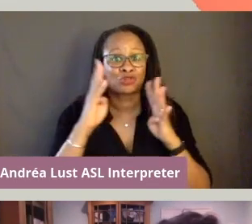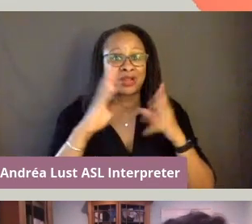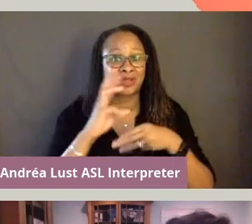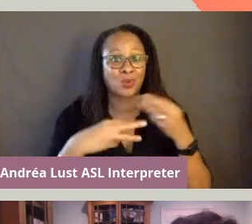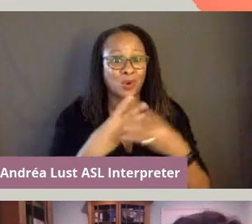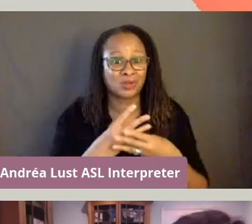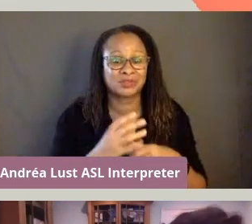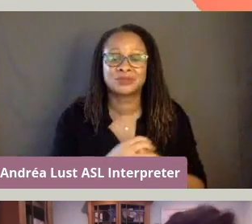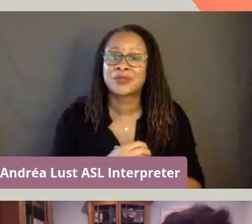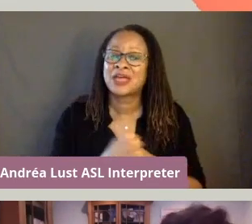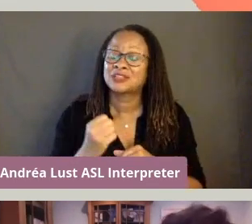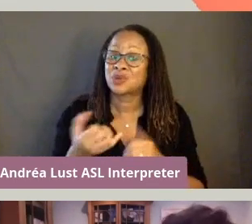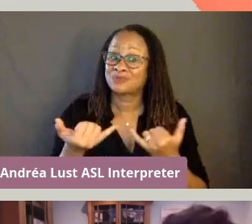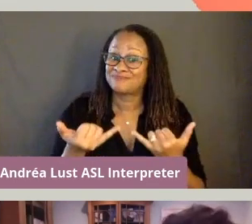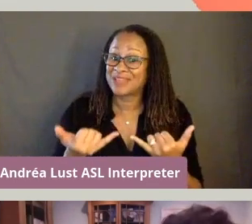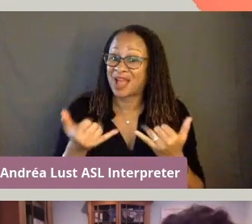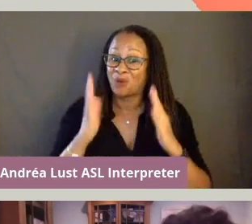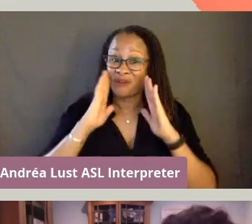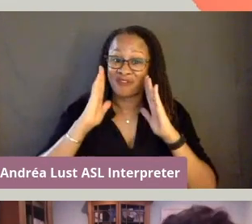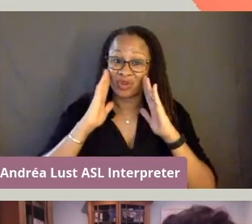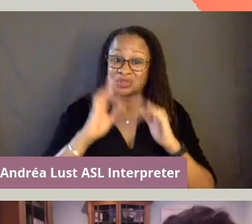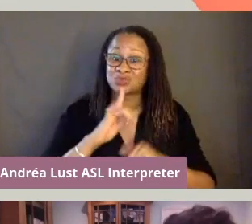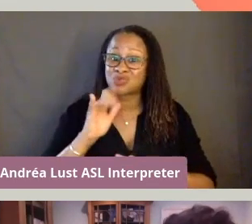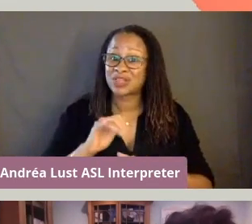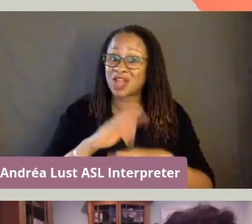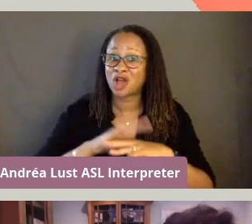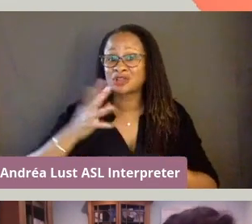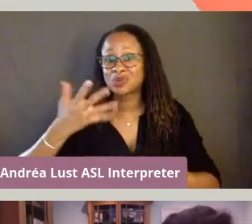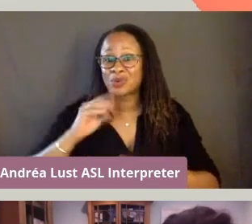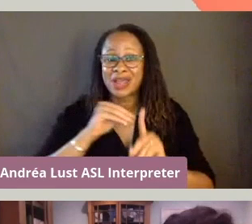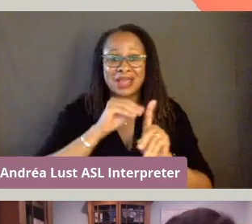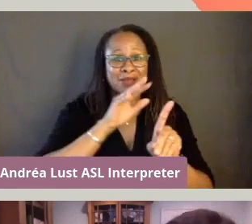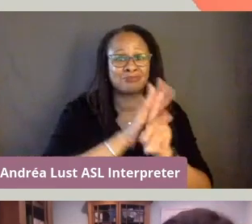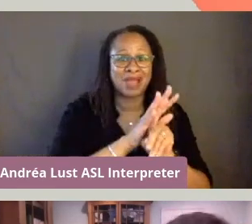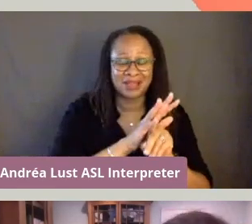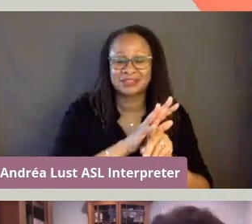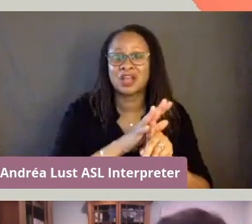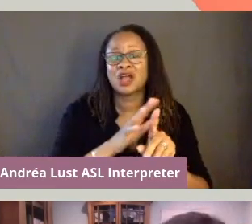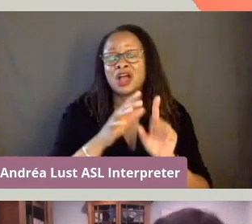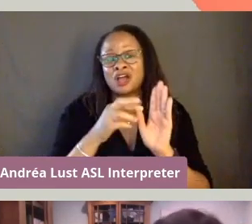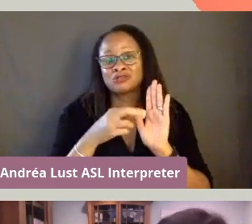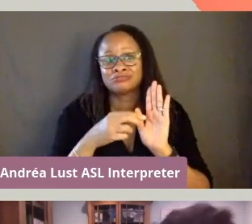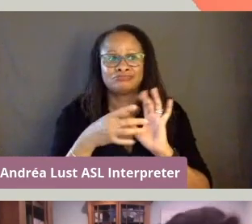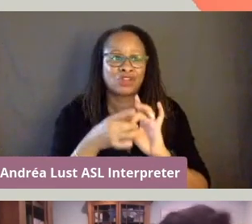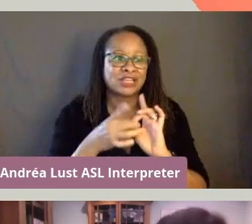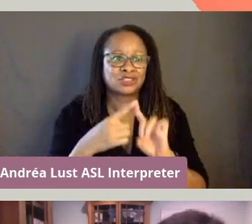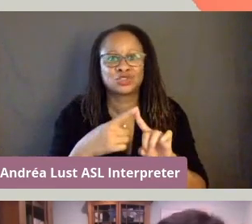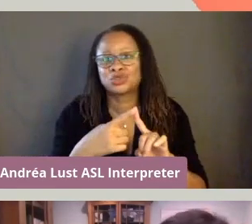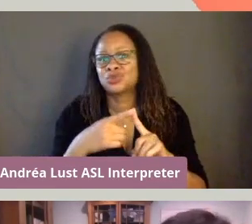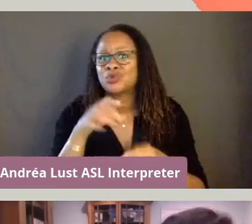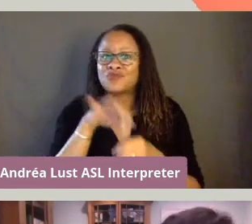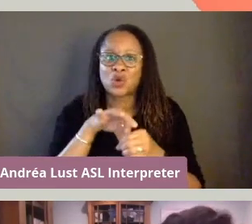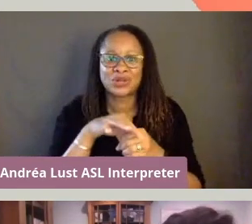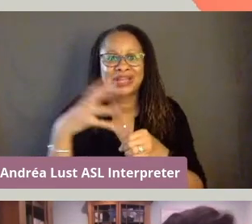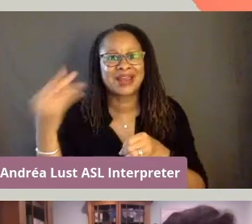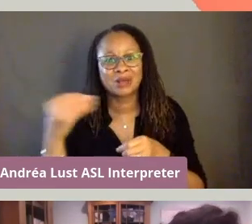So at the moment we're focused really on sort of impact related to voting and getting out to vote and all of that good stuff.